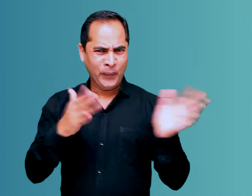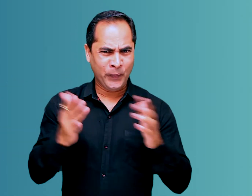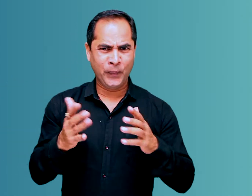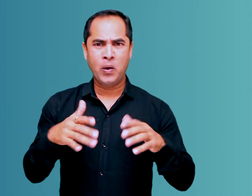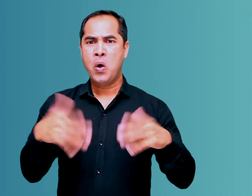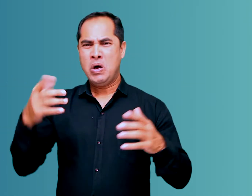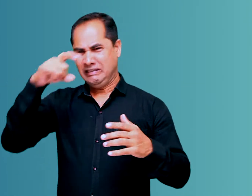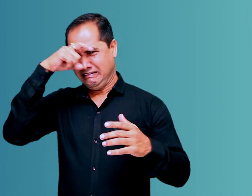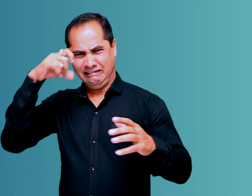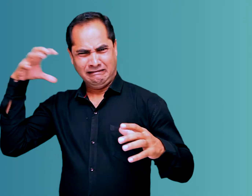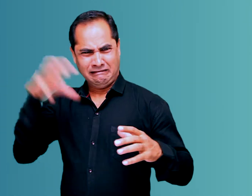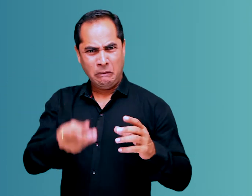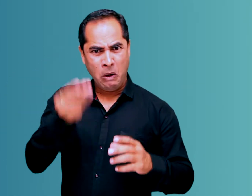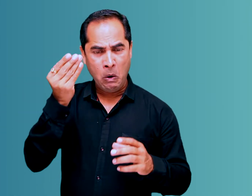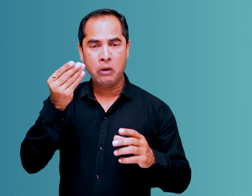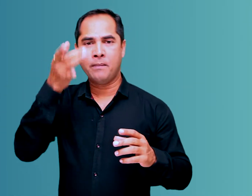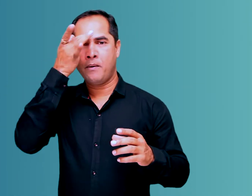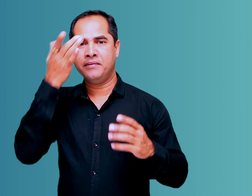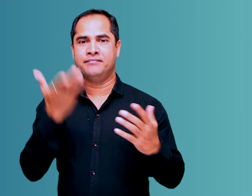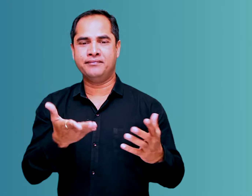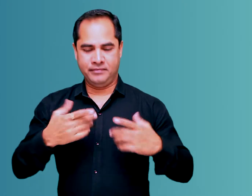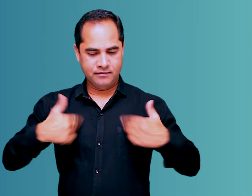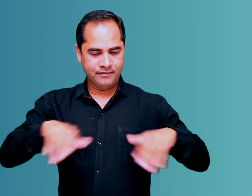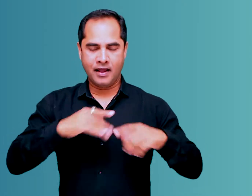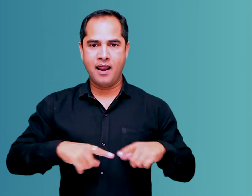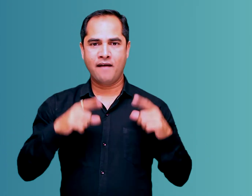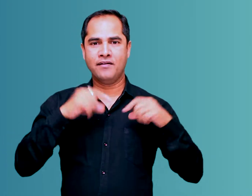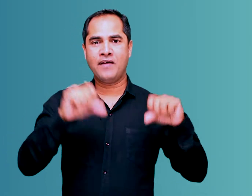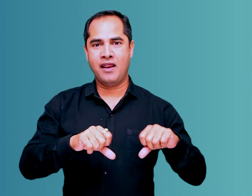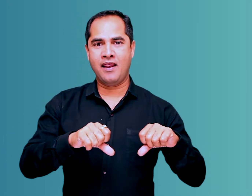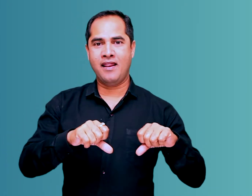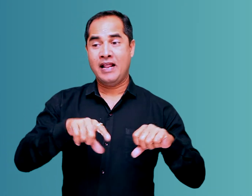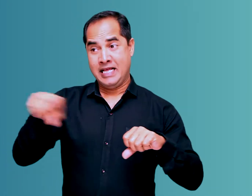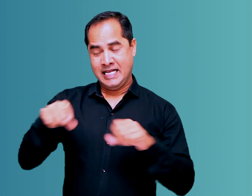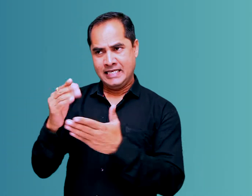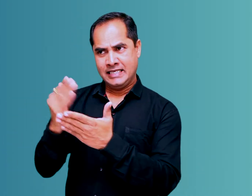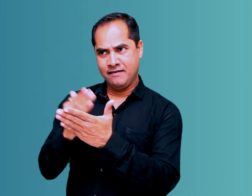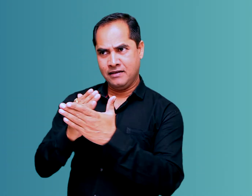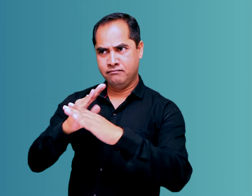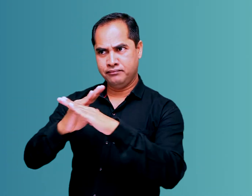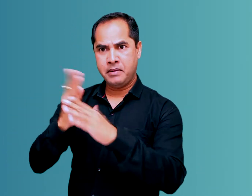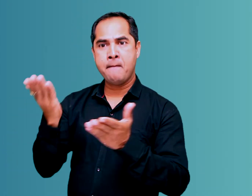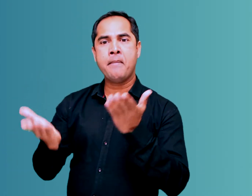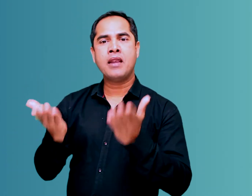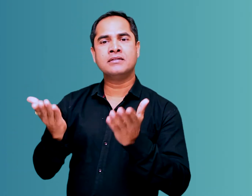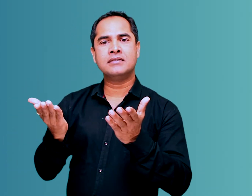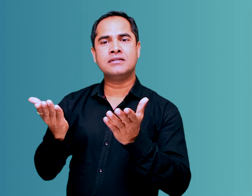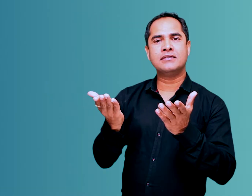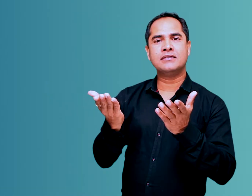in the climate, may be global warming, which we may not be able to survive and hence we need to conserve the forest resources.